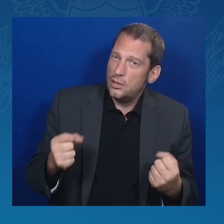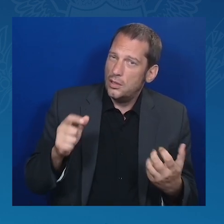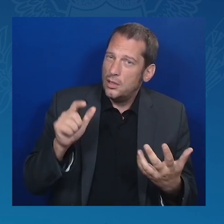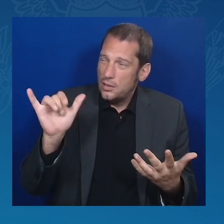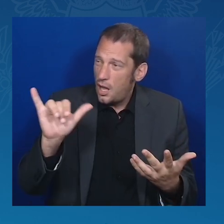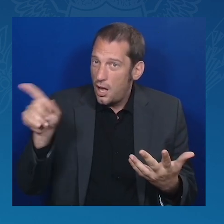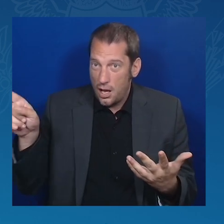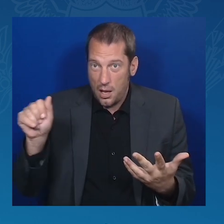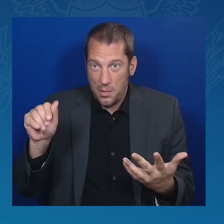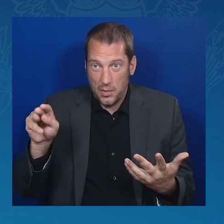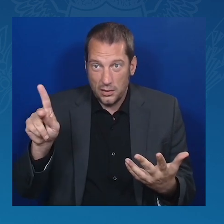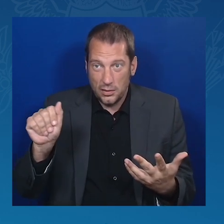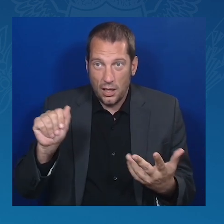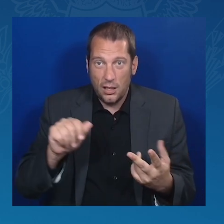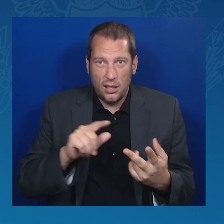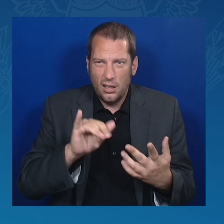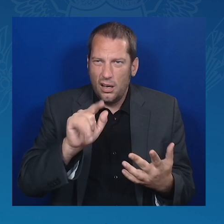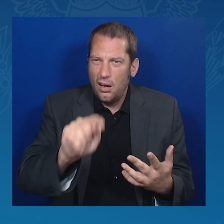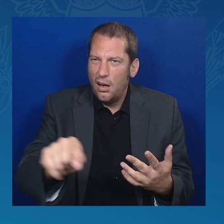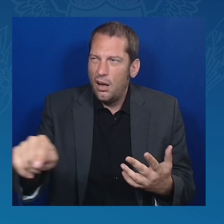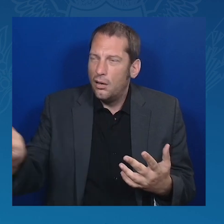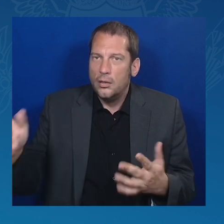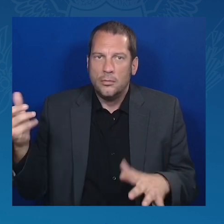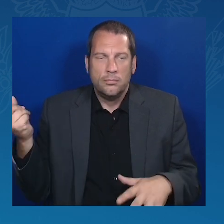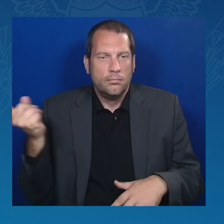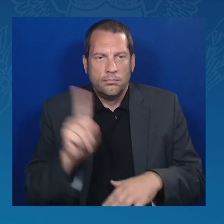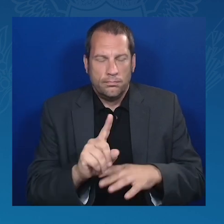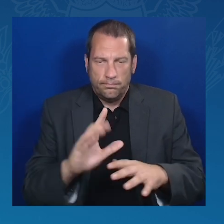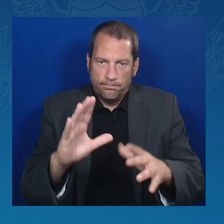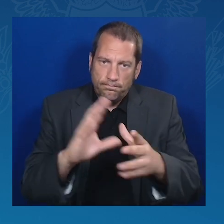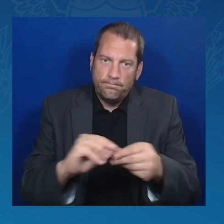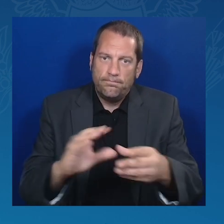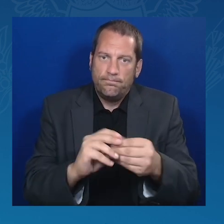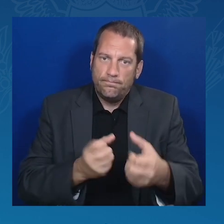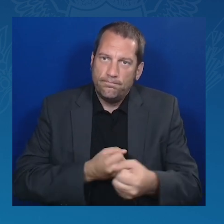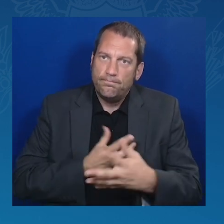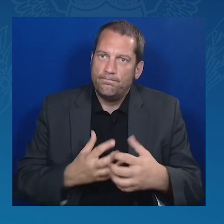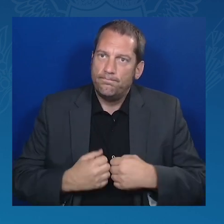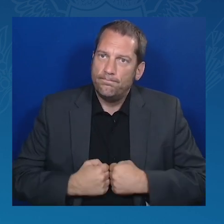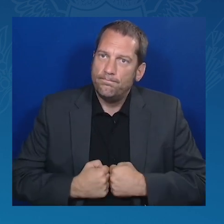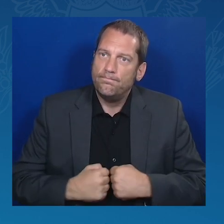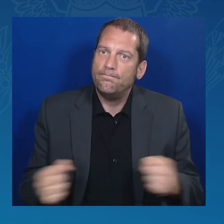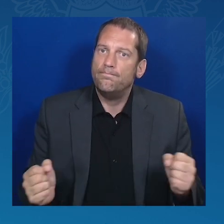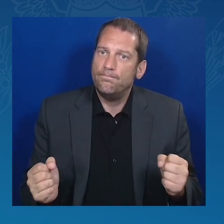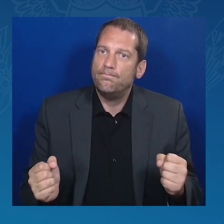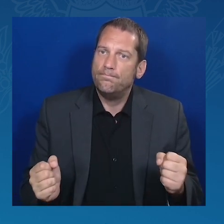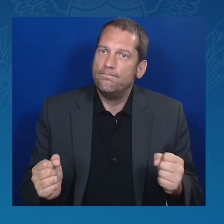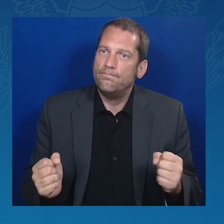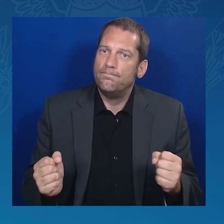this is about the heroes of a movement right now. That is a movement about empowering people